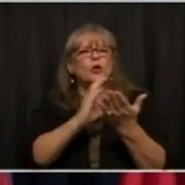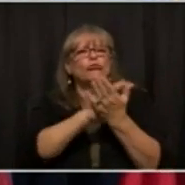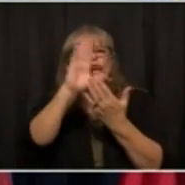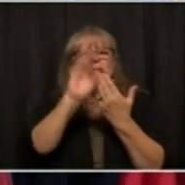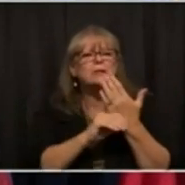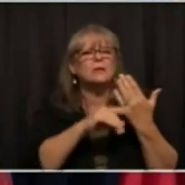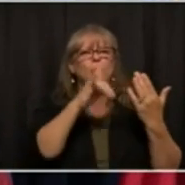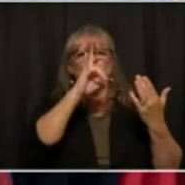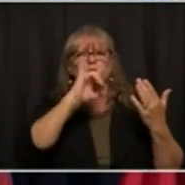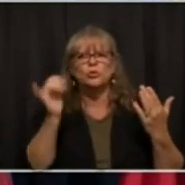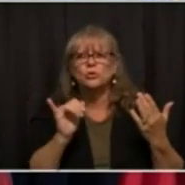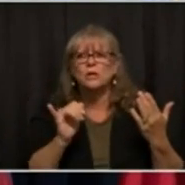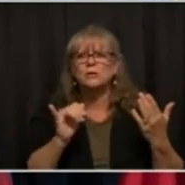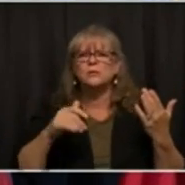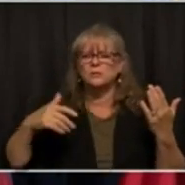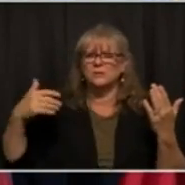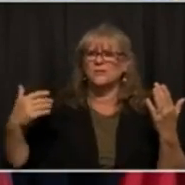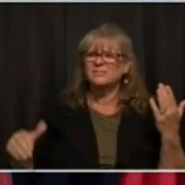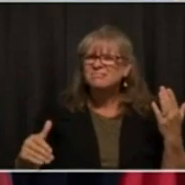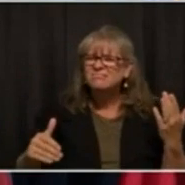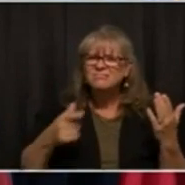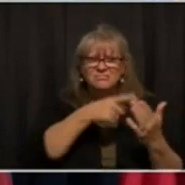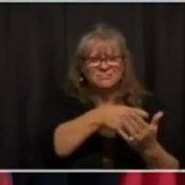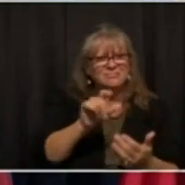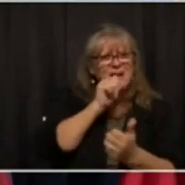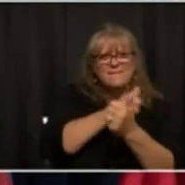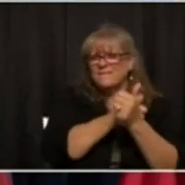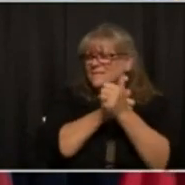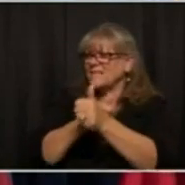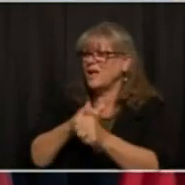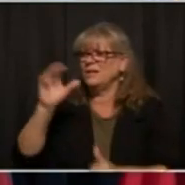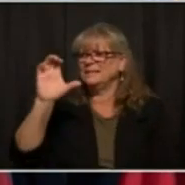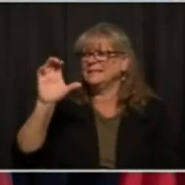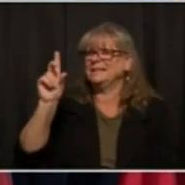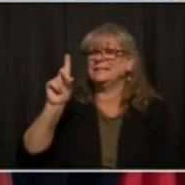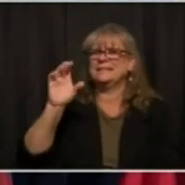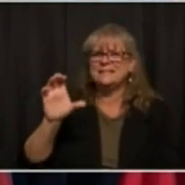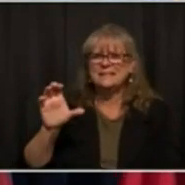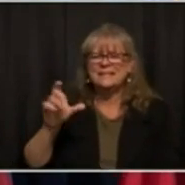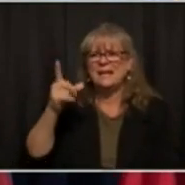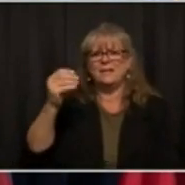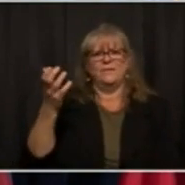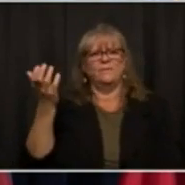SCHOOLS WILL START GETTING THEIR FOOD BENEFITS. GOVERNOR POLIS MADE THE ANNOUNCEMENT TODAY DURING THE NEWS CONFERENCE.